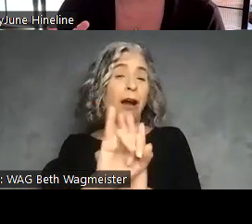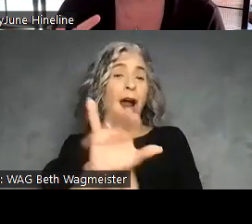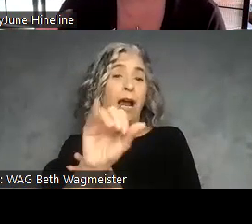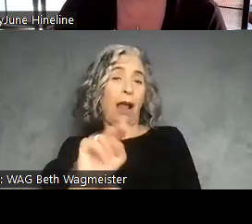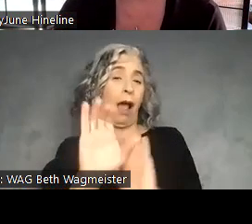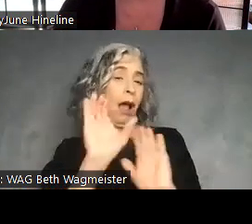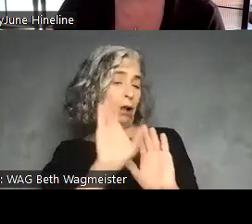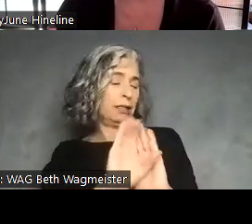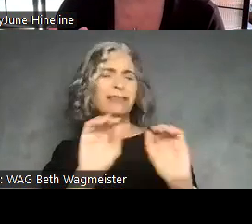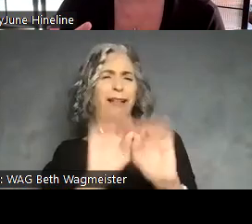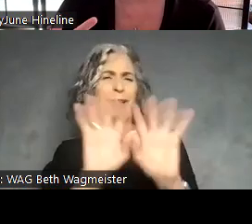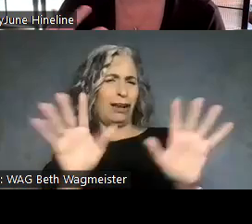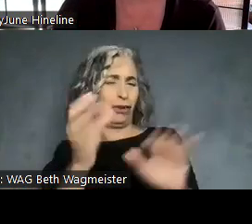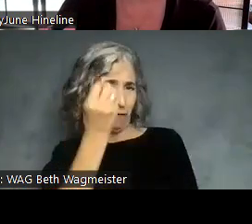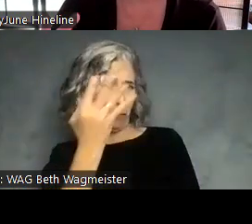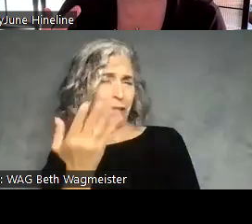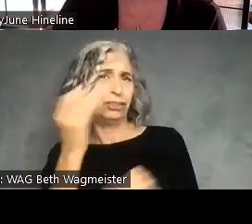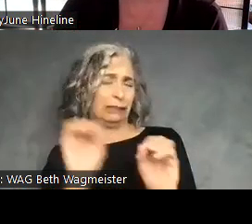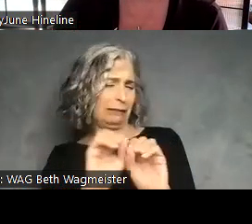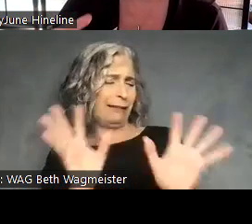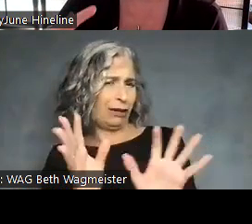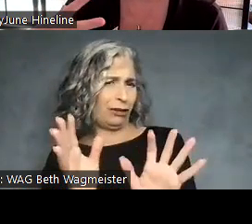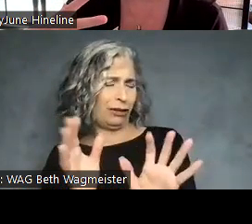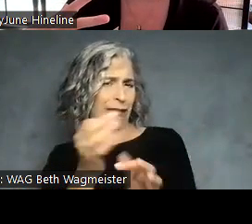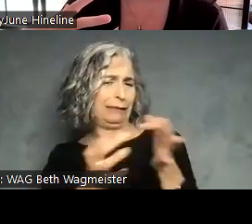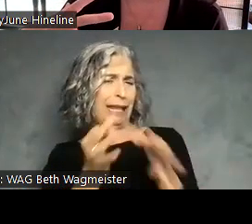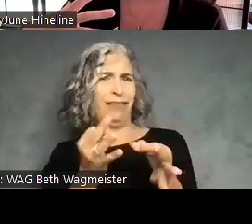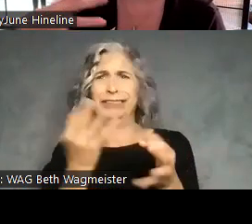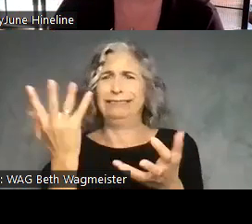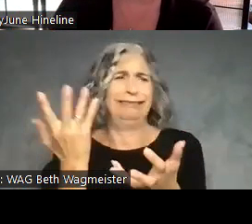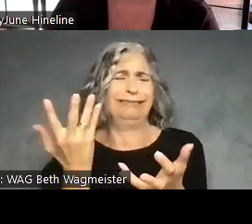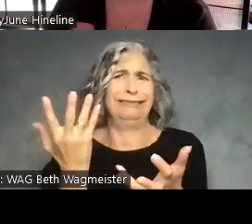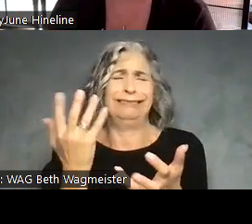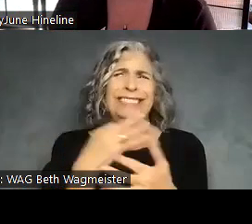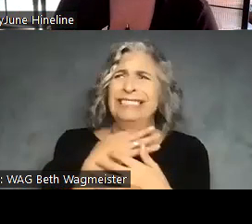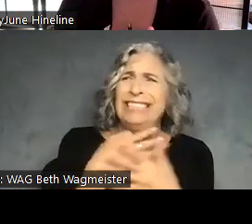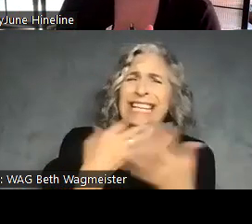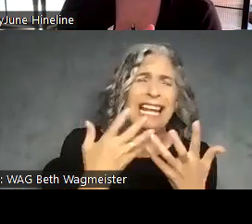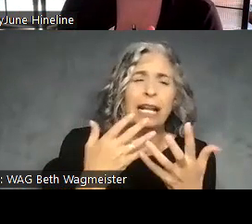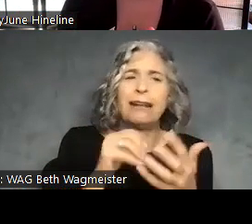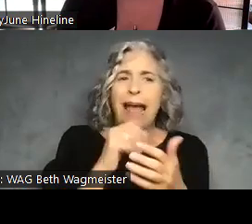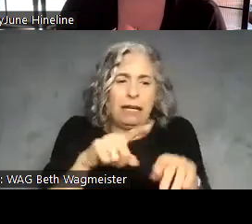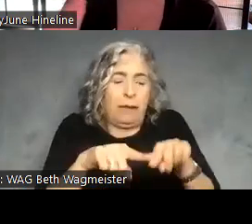I hadn't opened an inspector window in forever. There were all these new icons. No idea what they